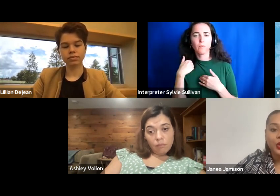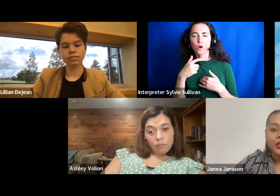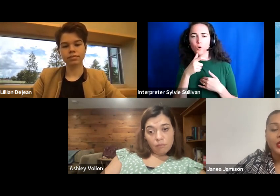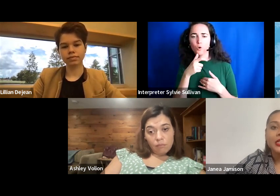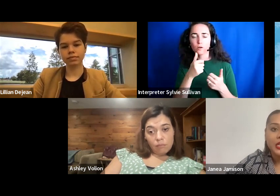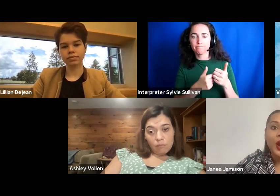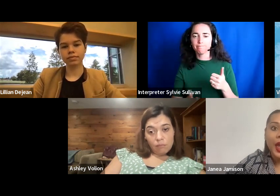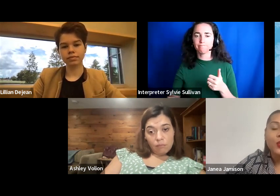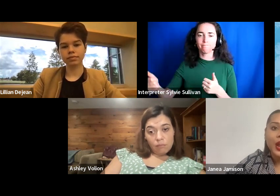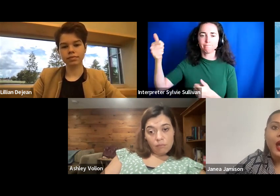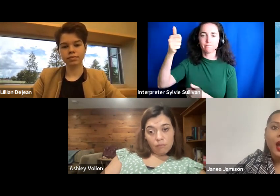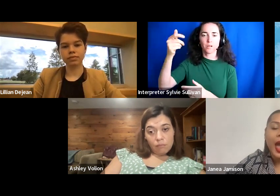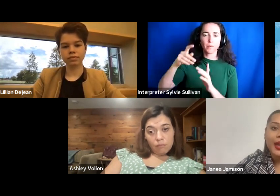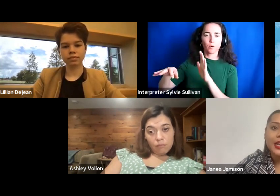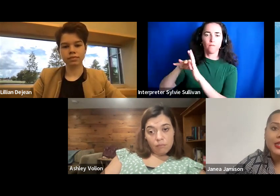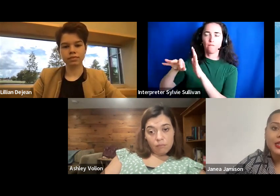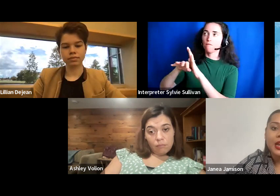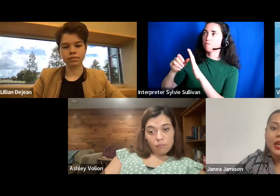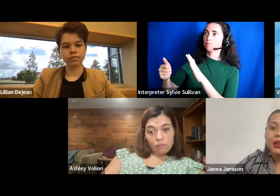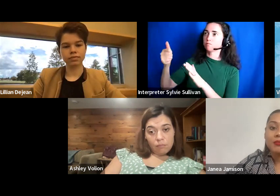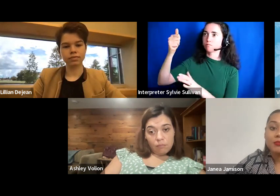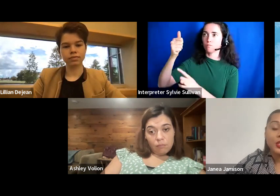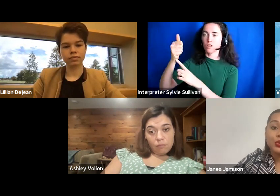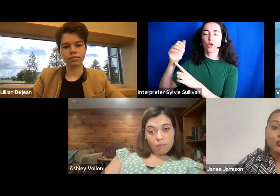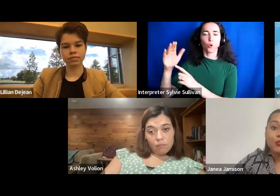Duty to consider equity access into many of these barriers.